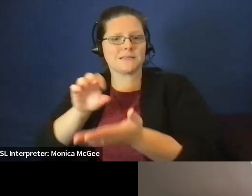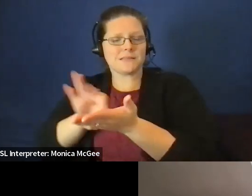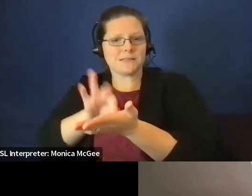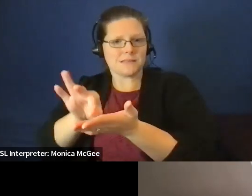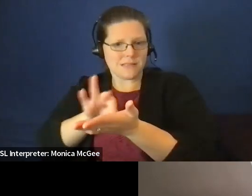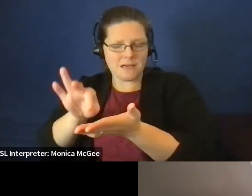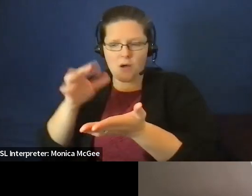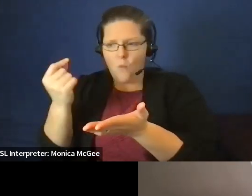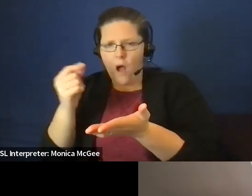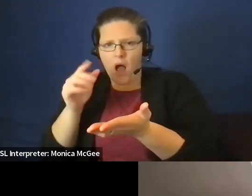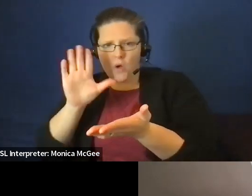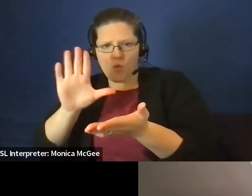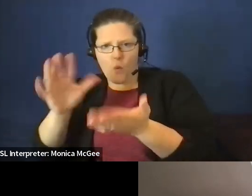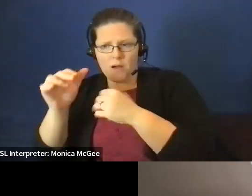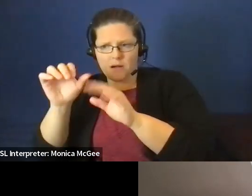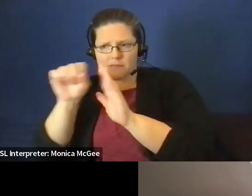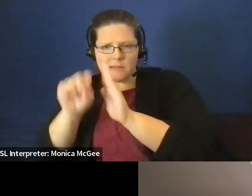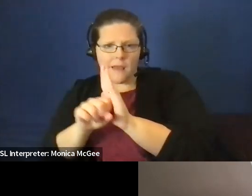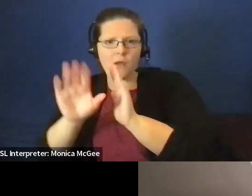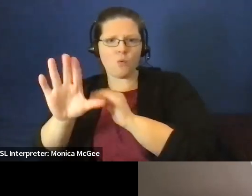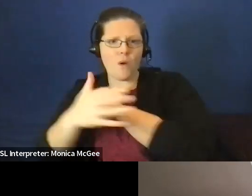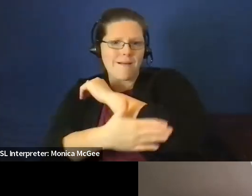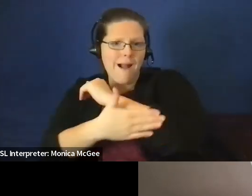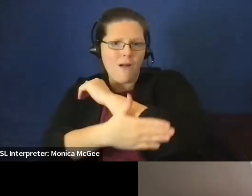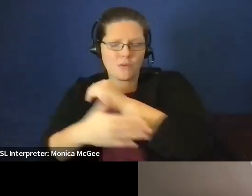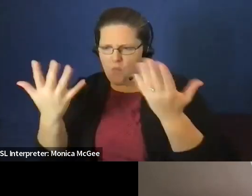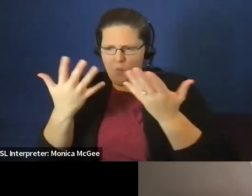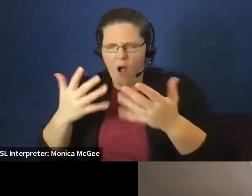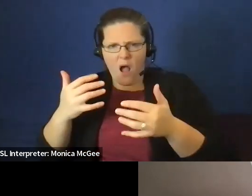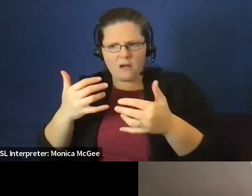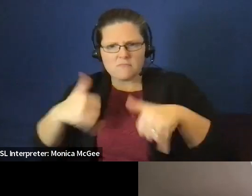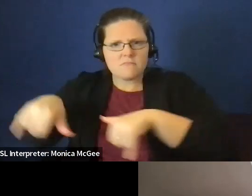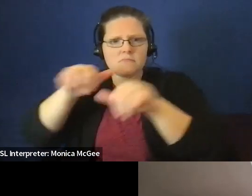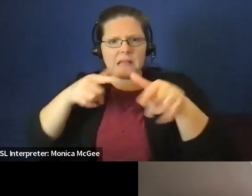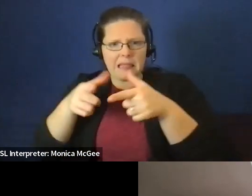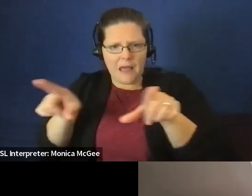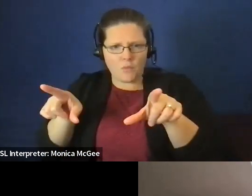in sign language and in different languages; not only, perhaps, Spanish, but looking at the census, looking at